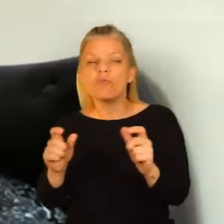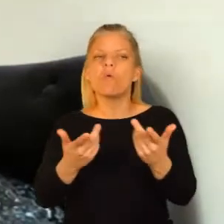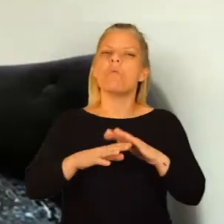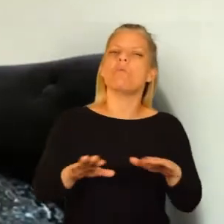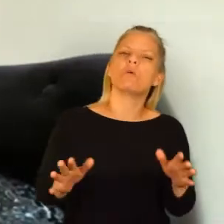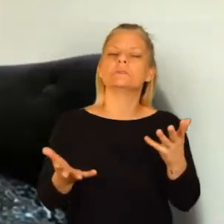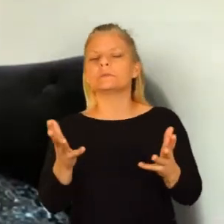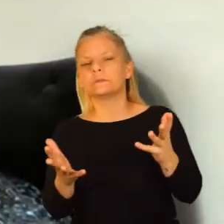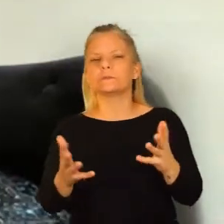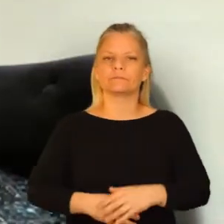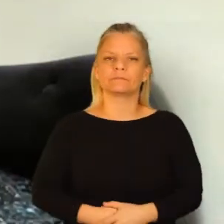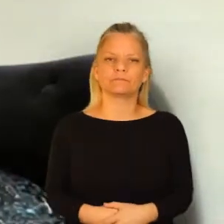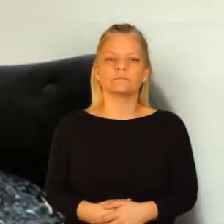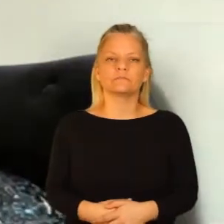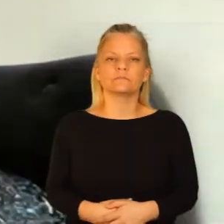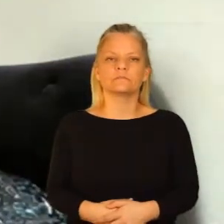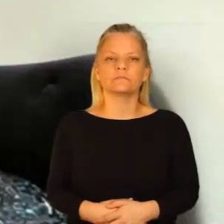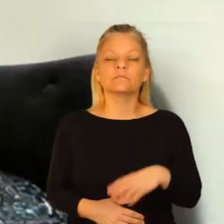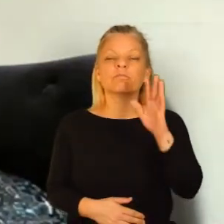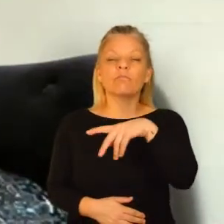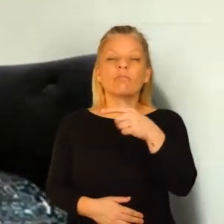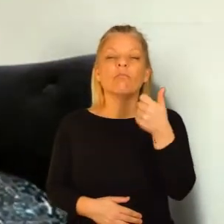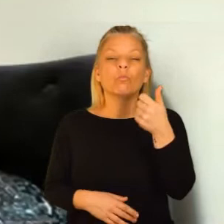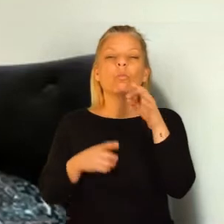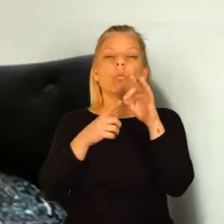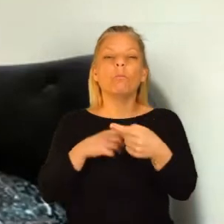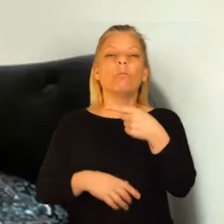towards the end and go 'so we haven't talked about this yet we might not want to and that's fine